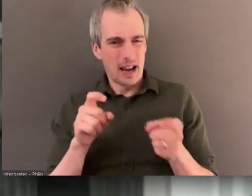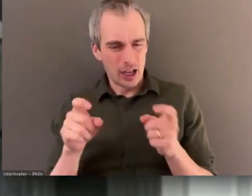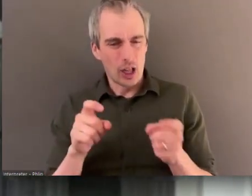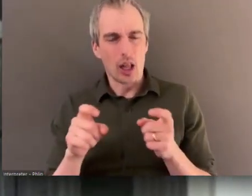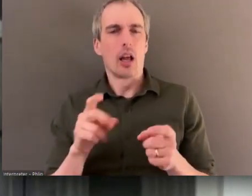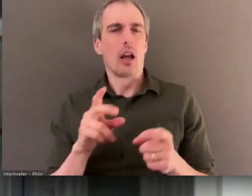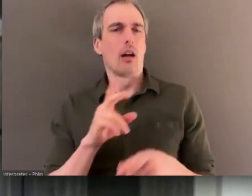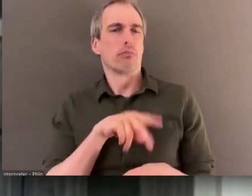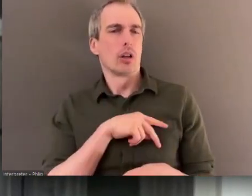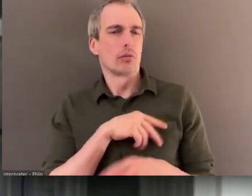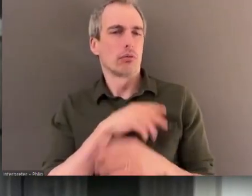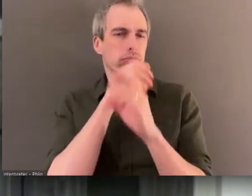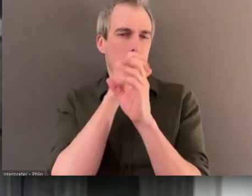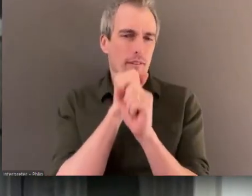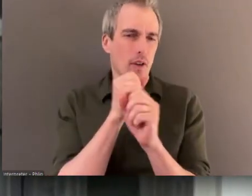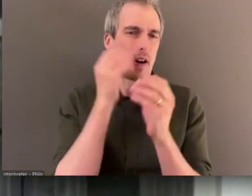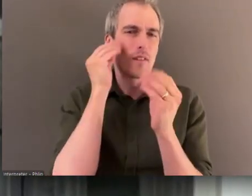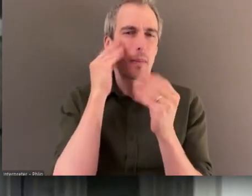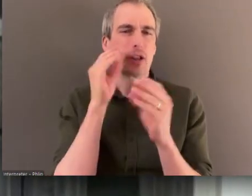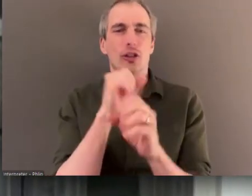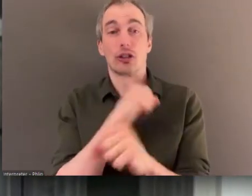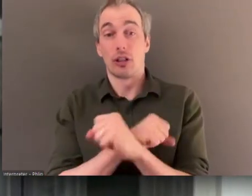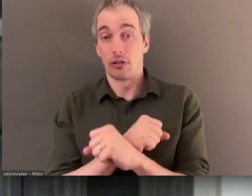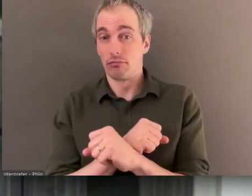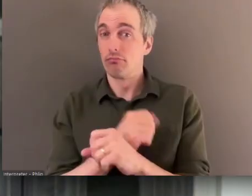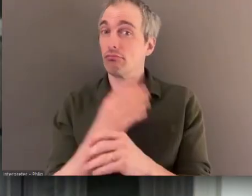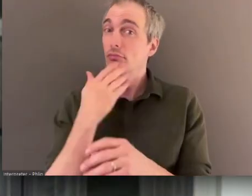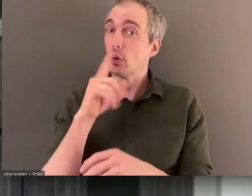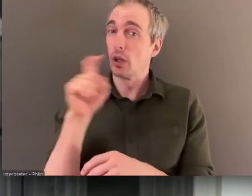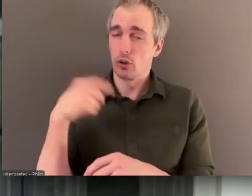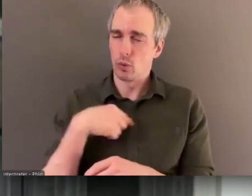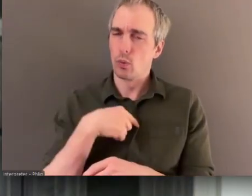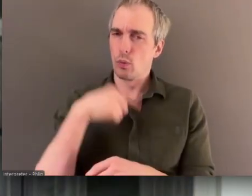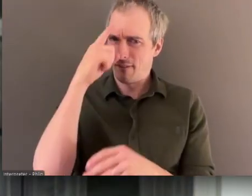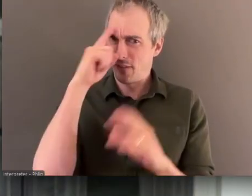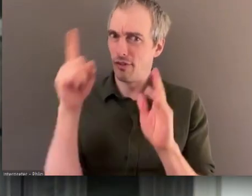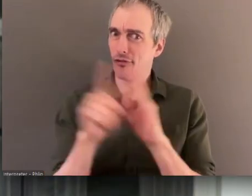So we are using an open source project from Microsoft called Presidio.